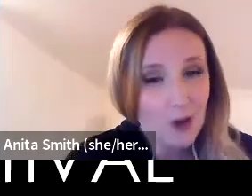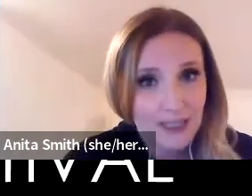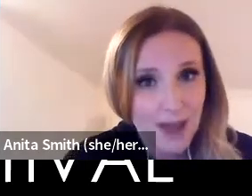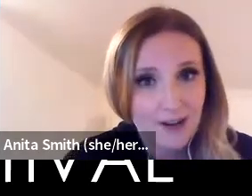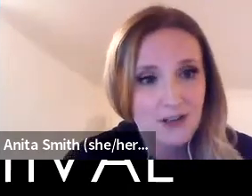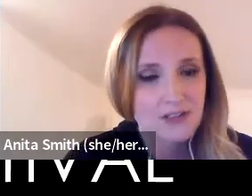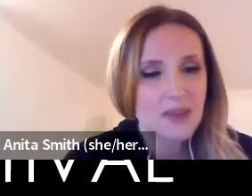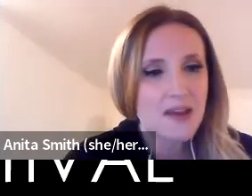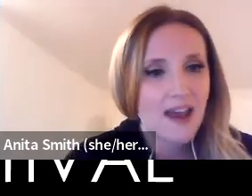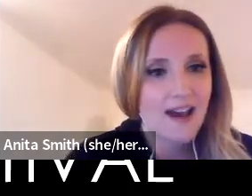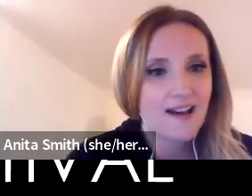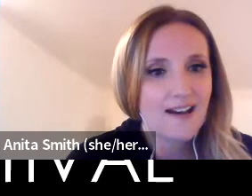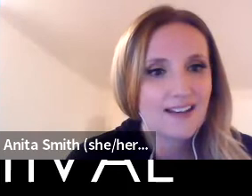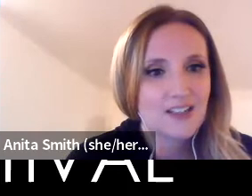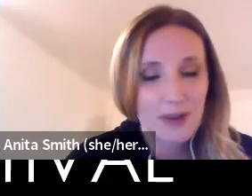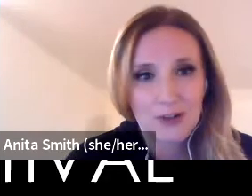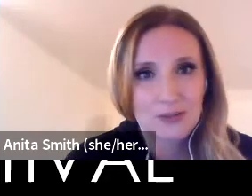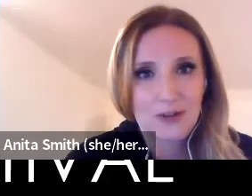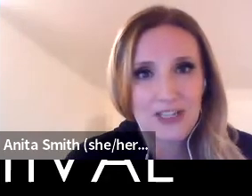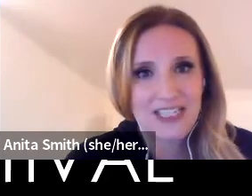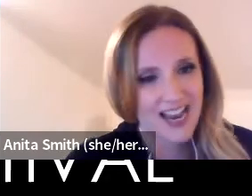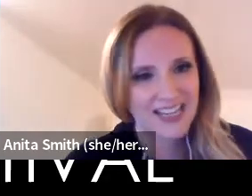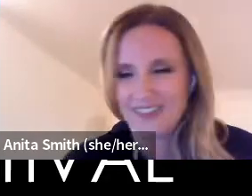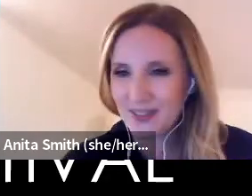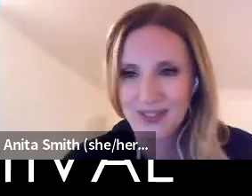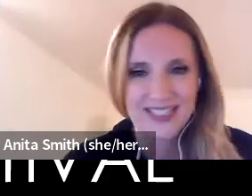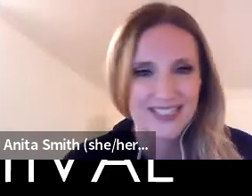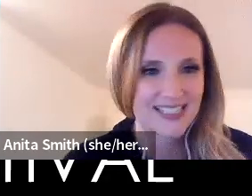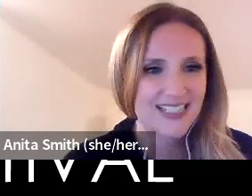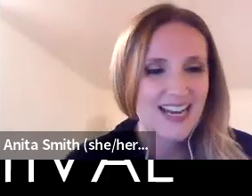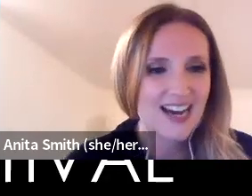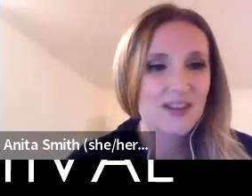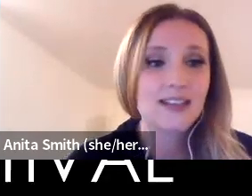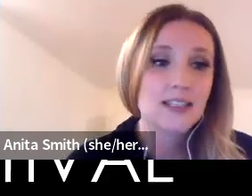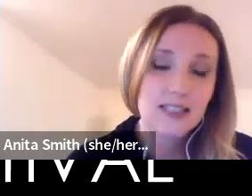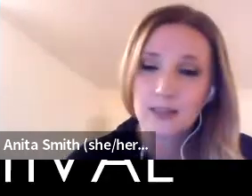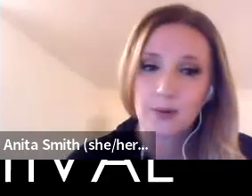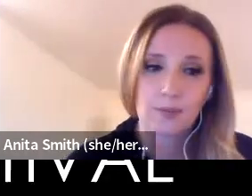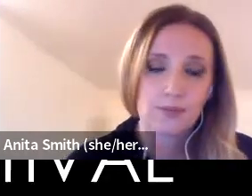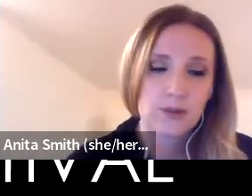really matters to patrons when they're deciding what they're going to see. And it's accessible.